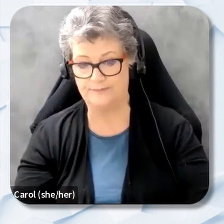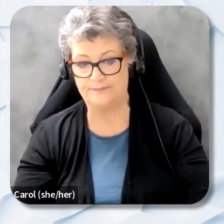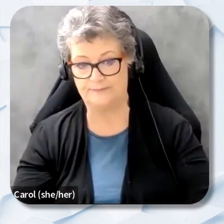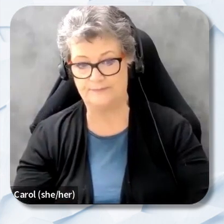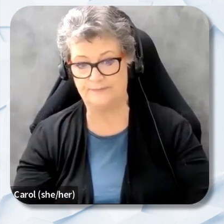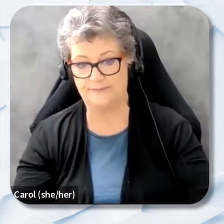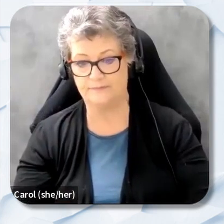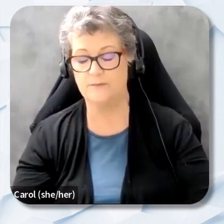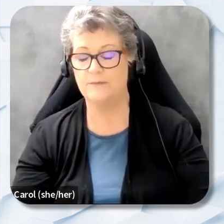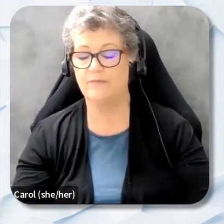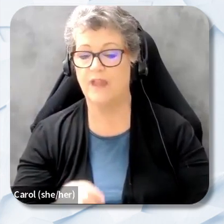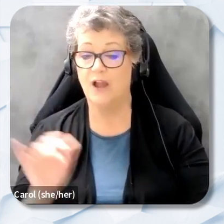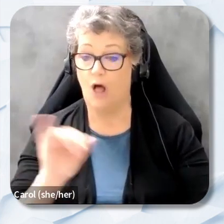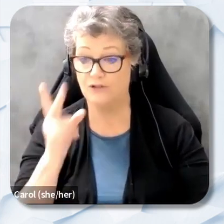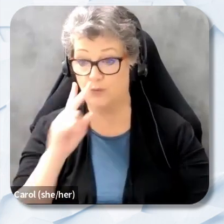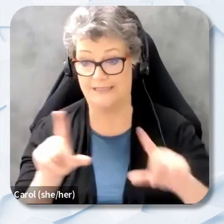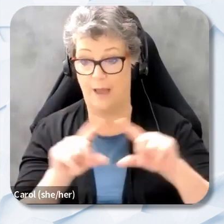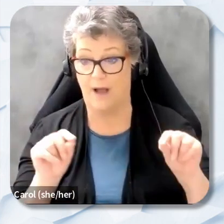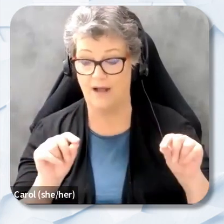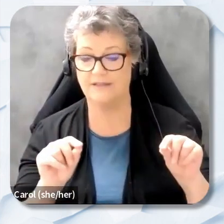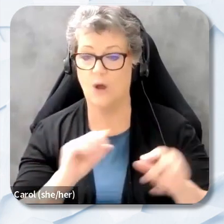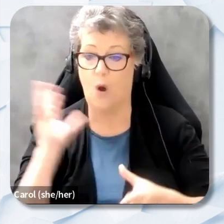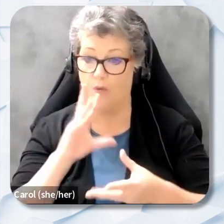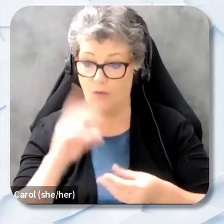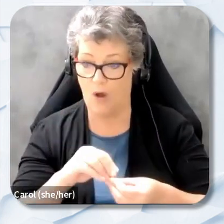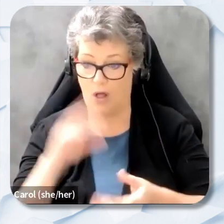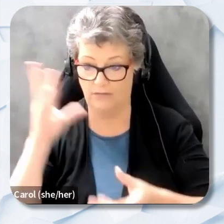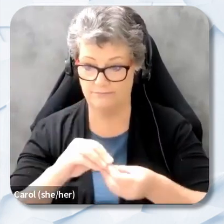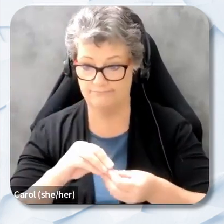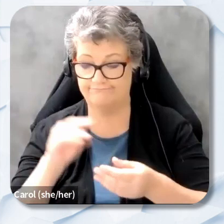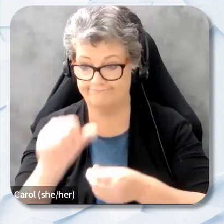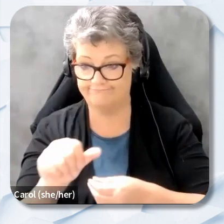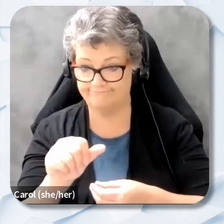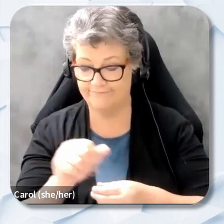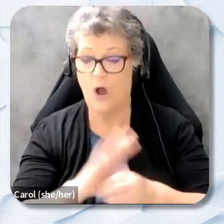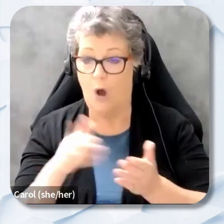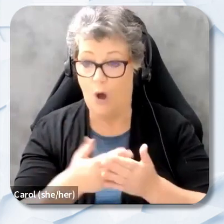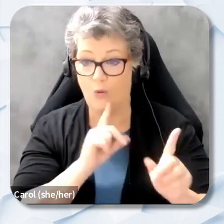LEAs will also see a box titled Overall Expenditures Total All Reported Years.